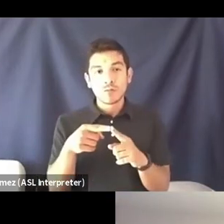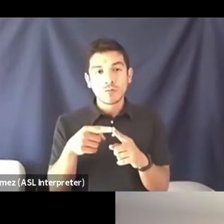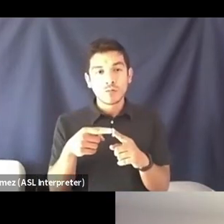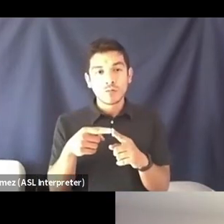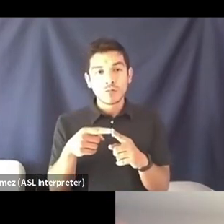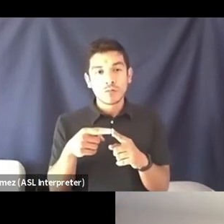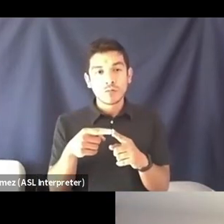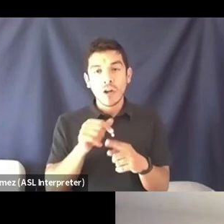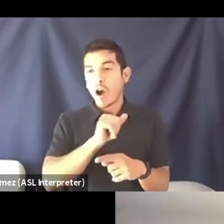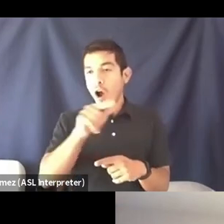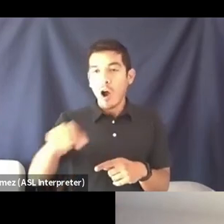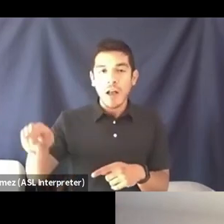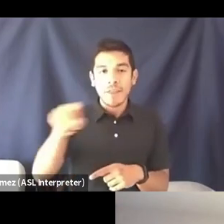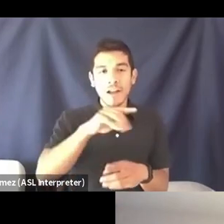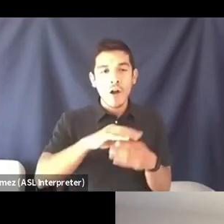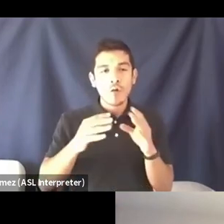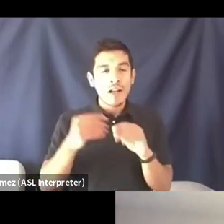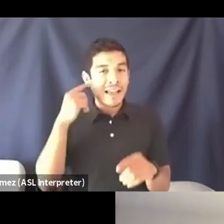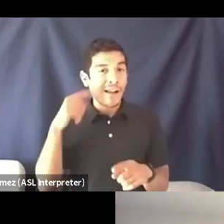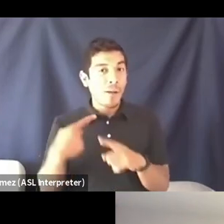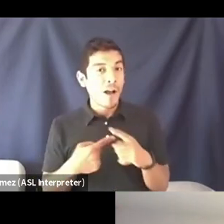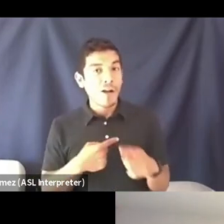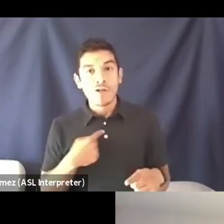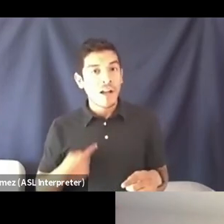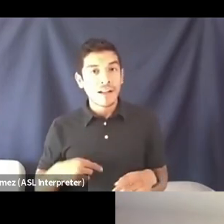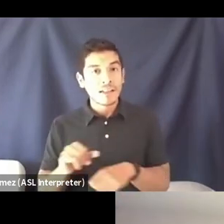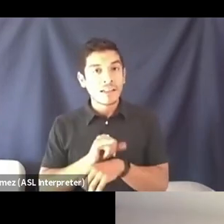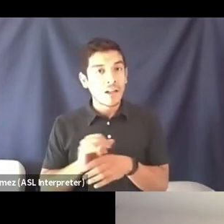to all these stories we hear about international students. These are real people too